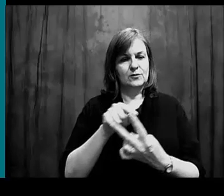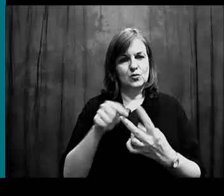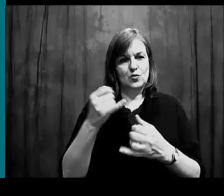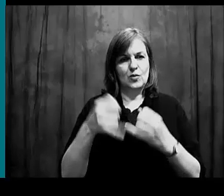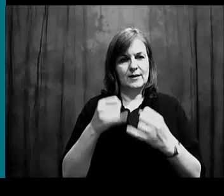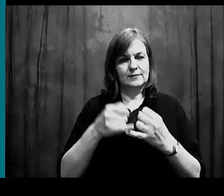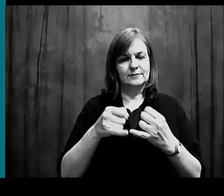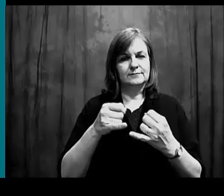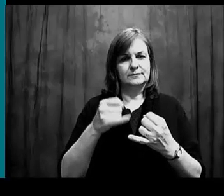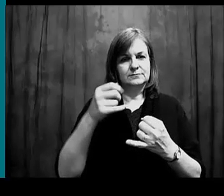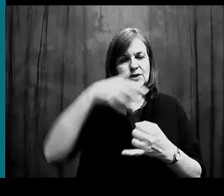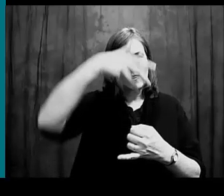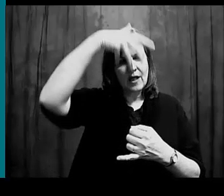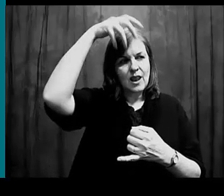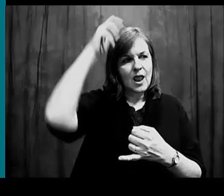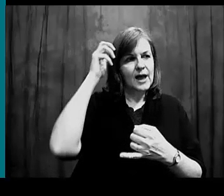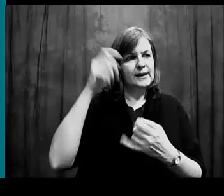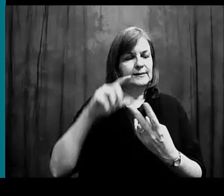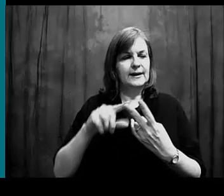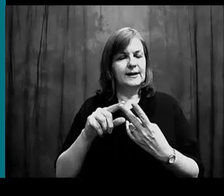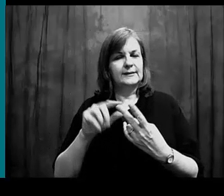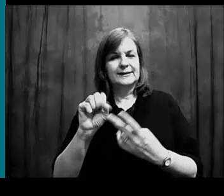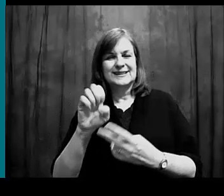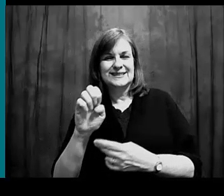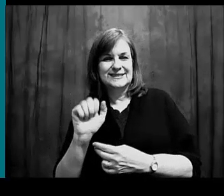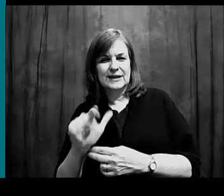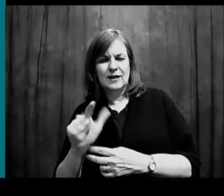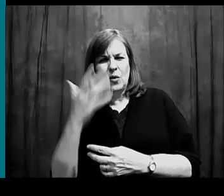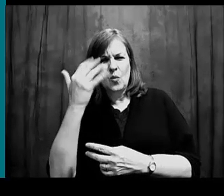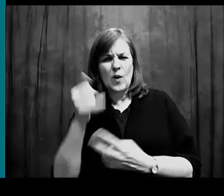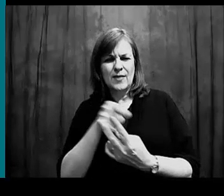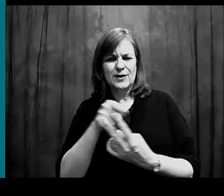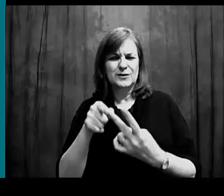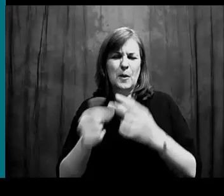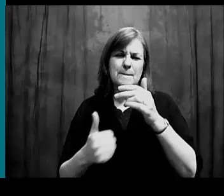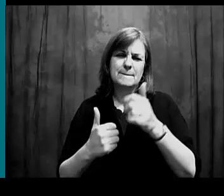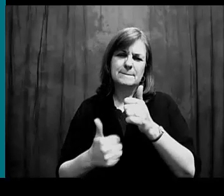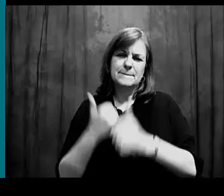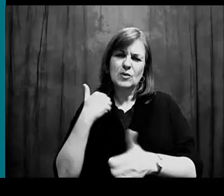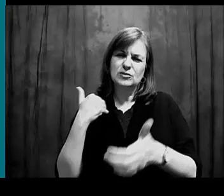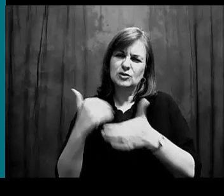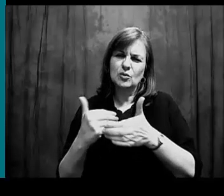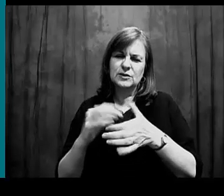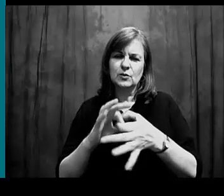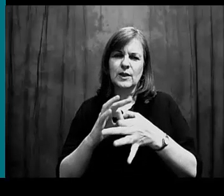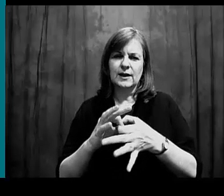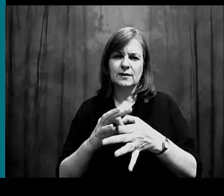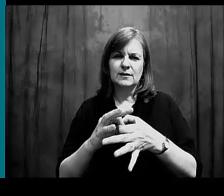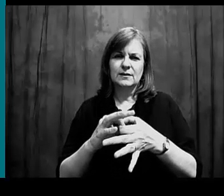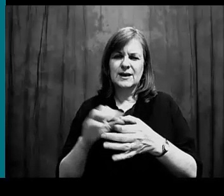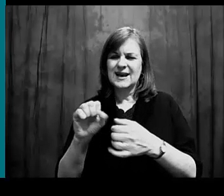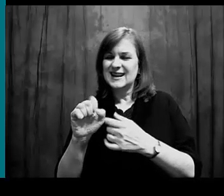these two why would those two be most closely related? a seal and a lion??